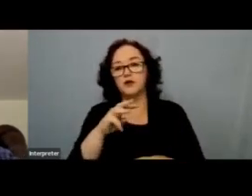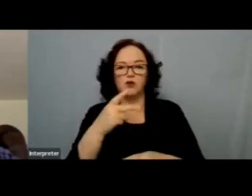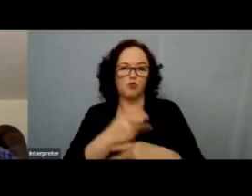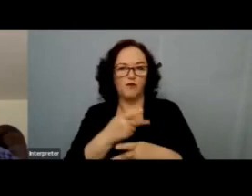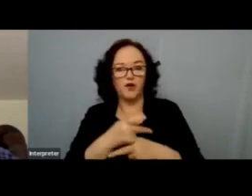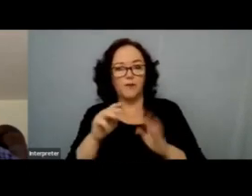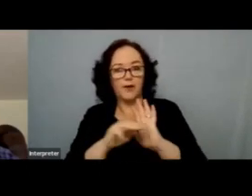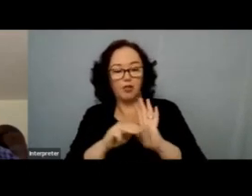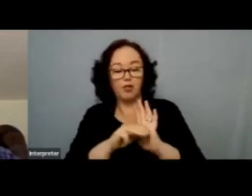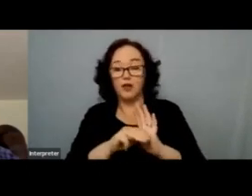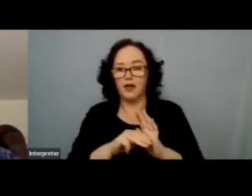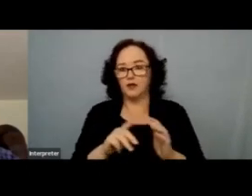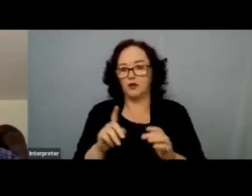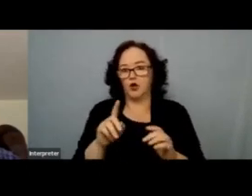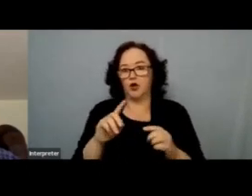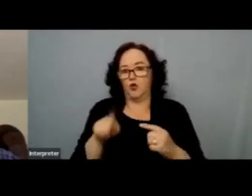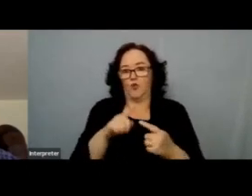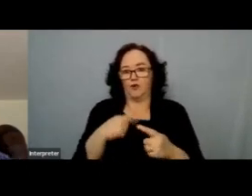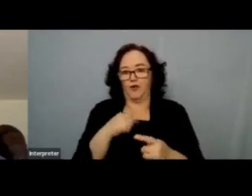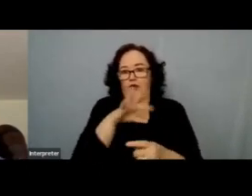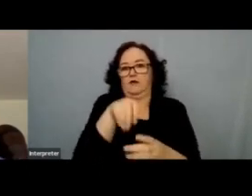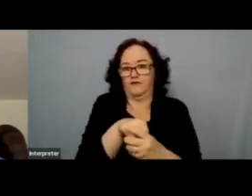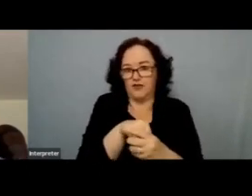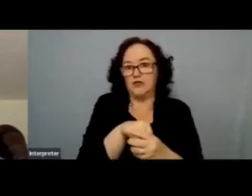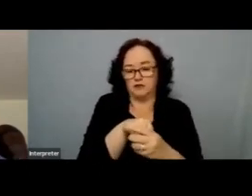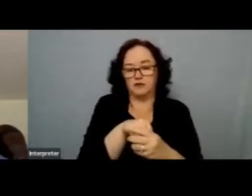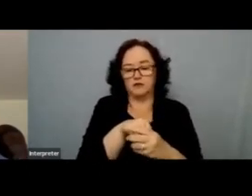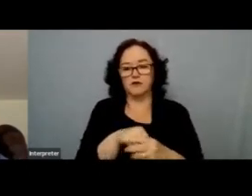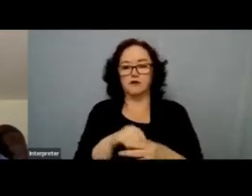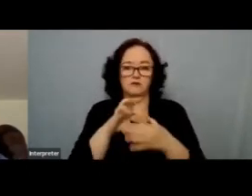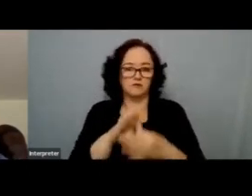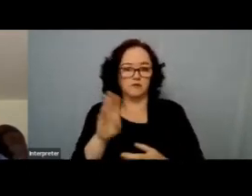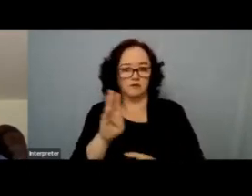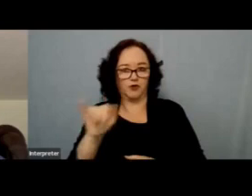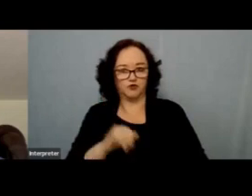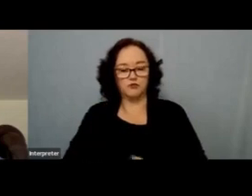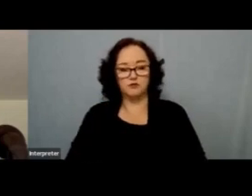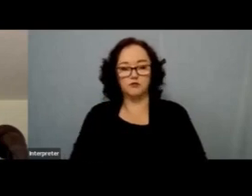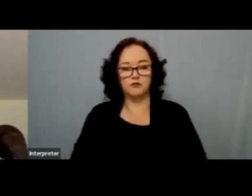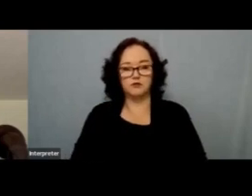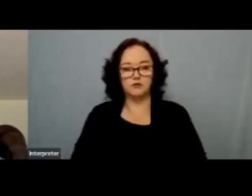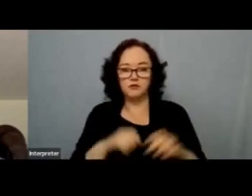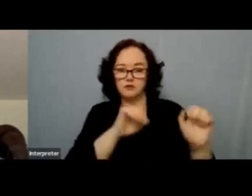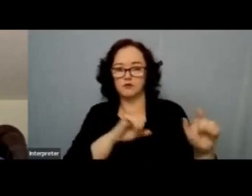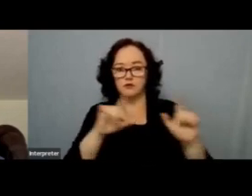intervening when it comes to brain injury. You could take us to the next slide. So I'm Drew